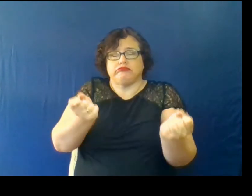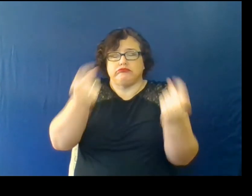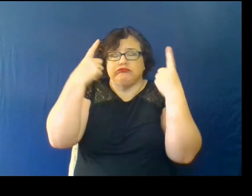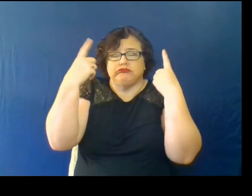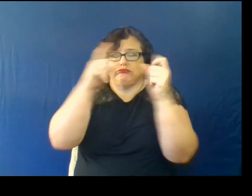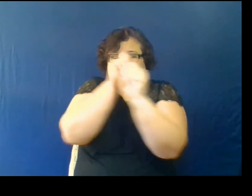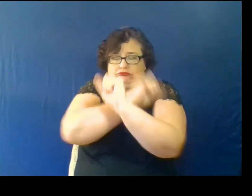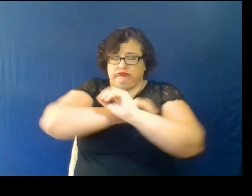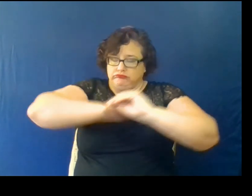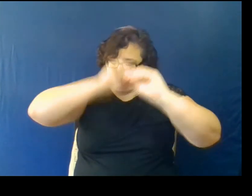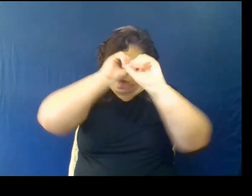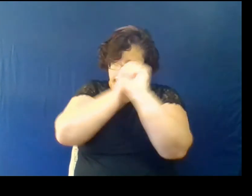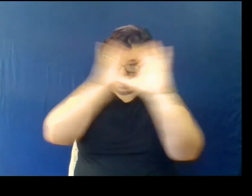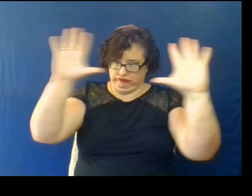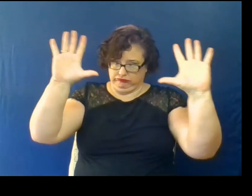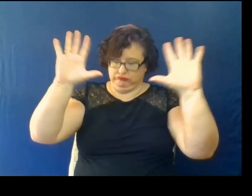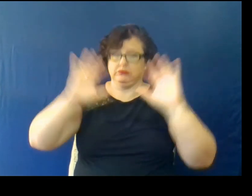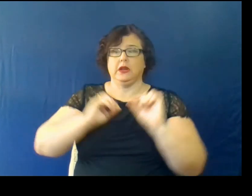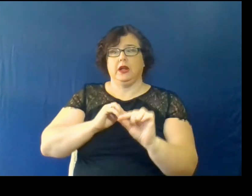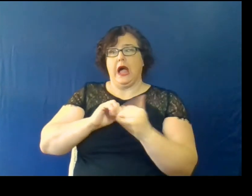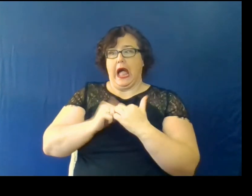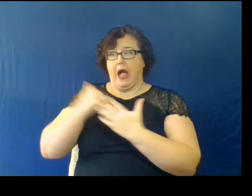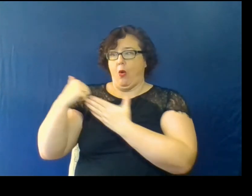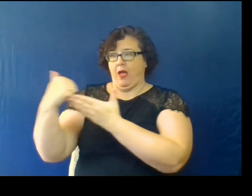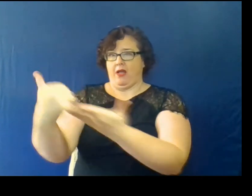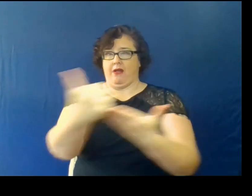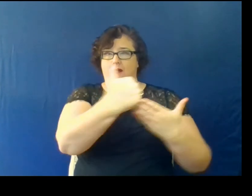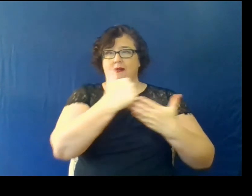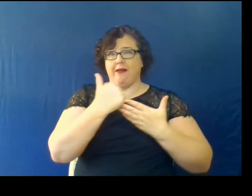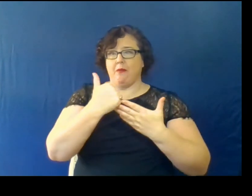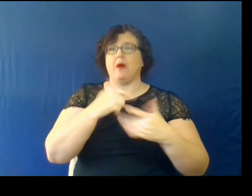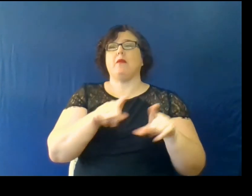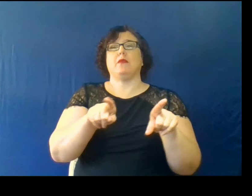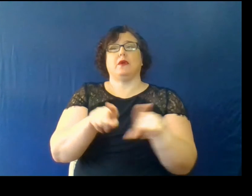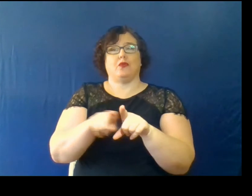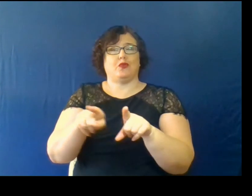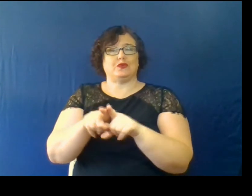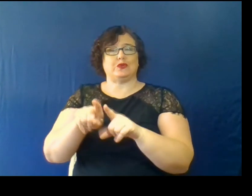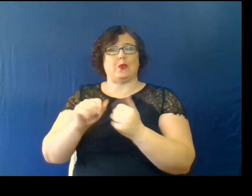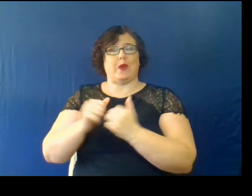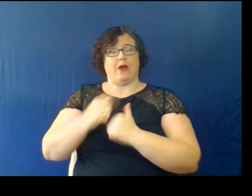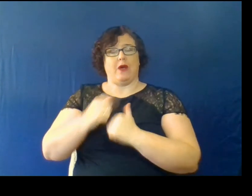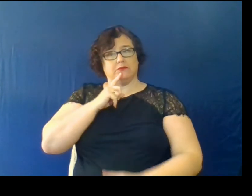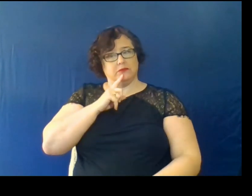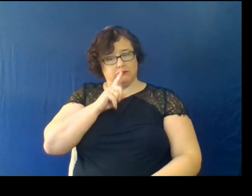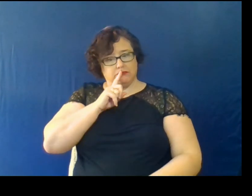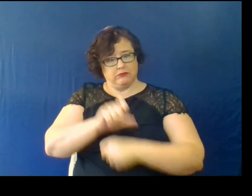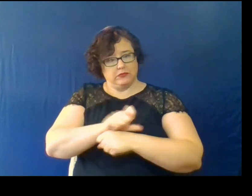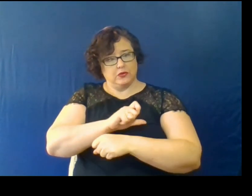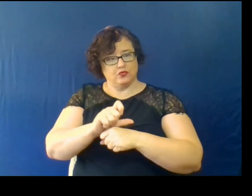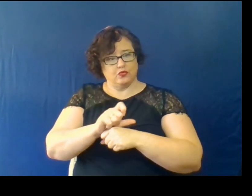how we can help everyone out. But then also how we can make sure everyone has the right to vote.